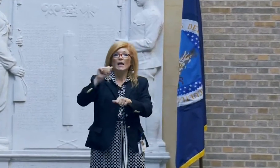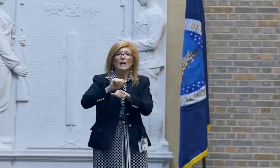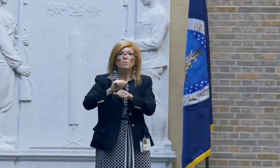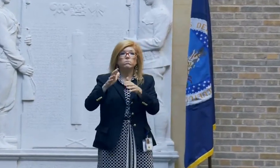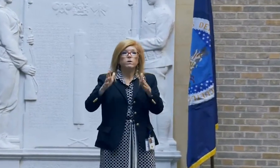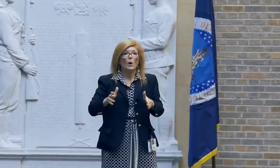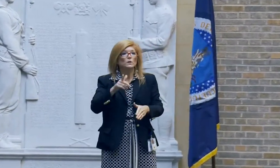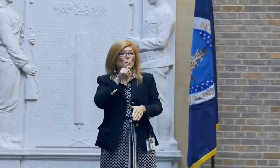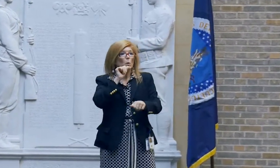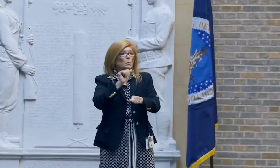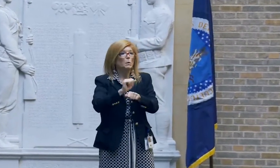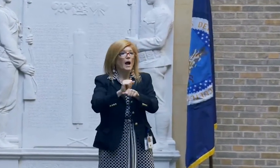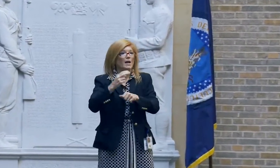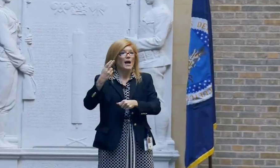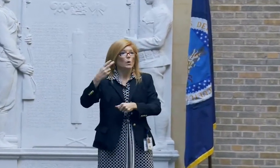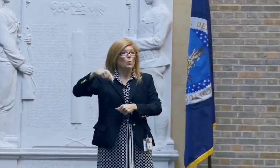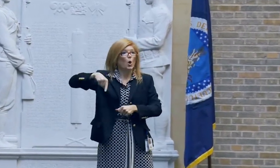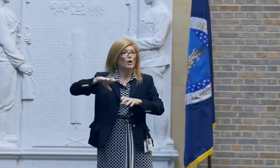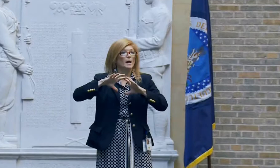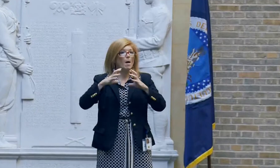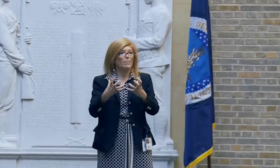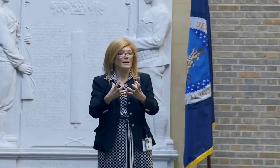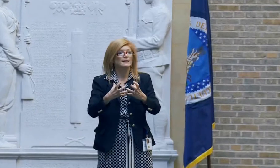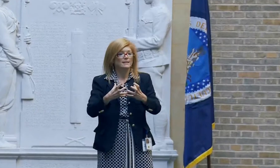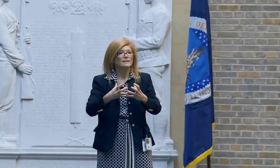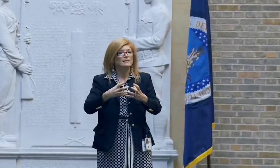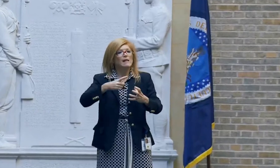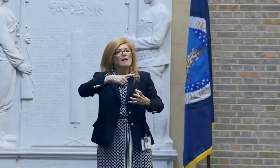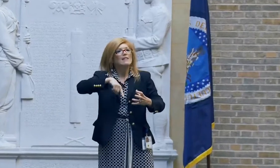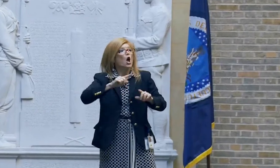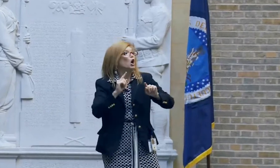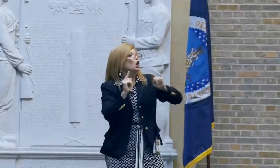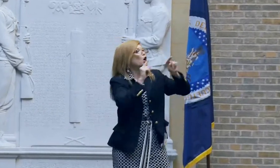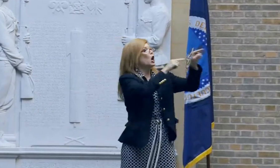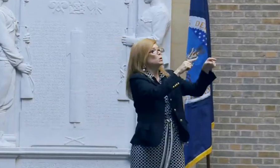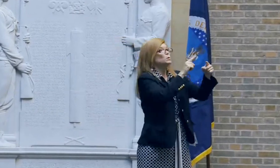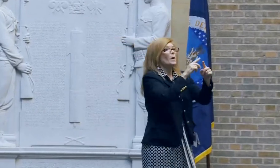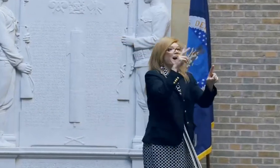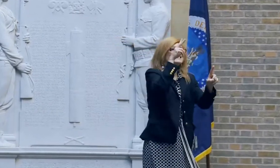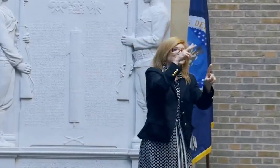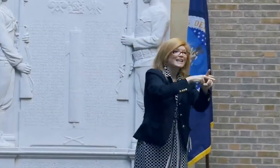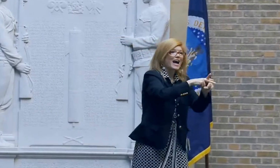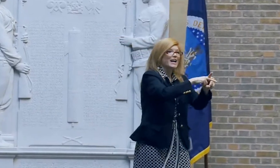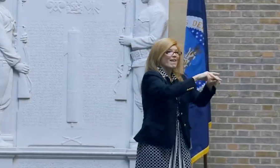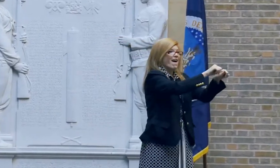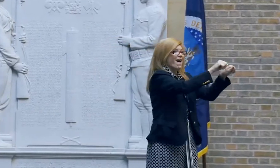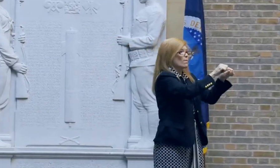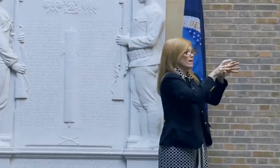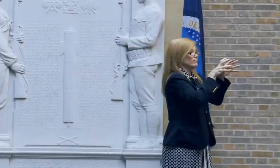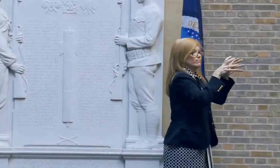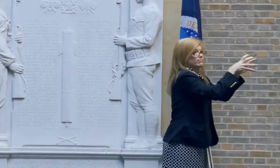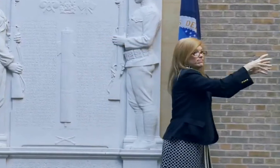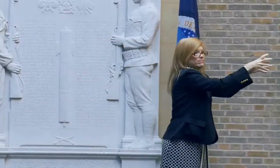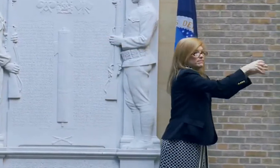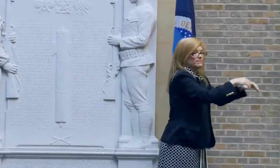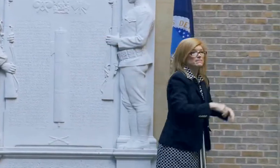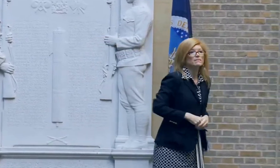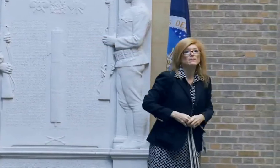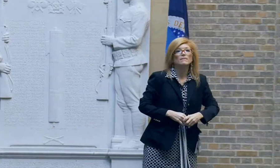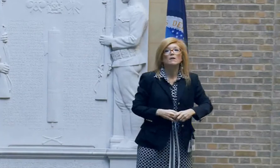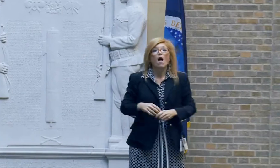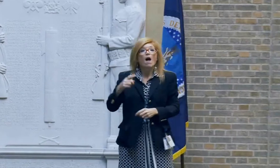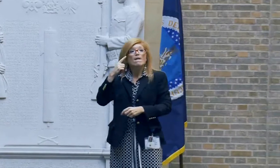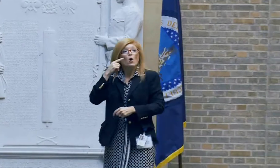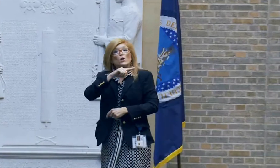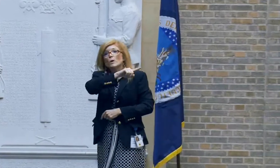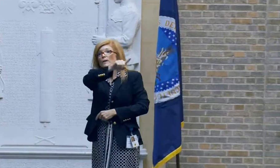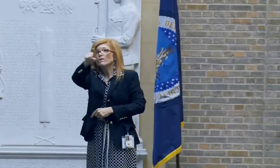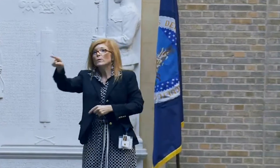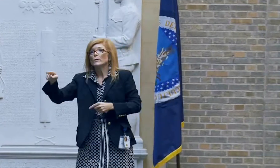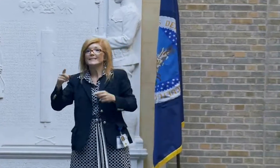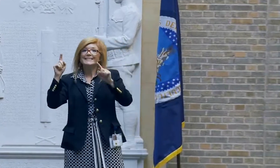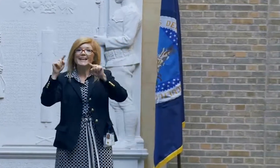She gestures with her hands.